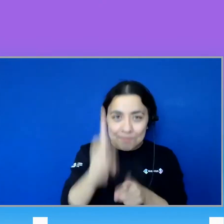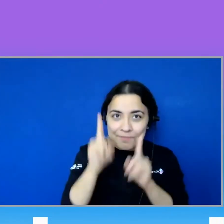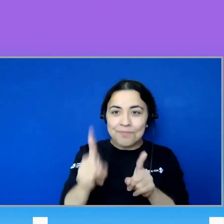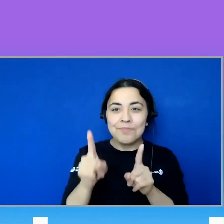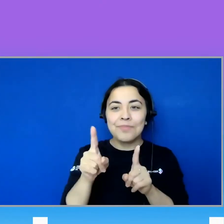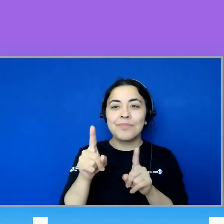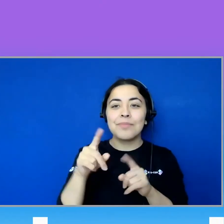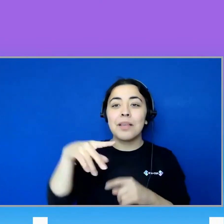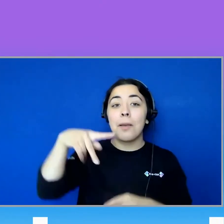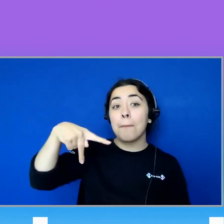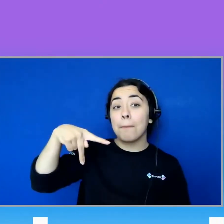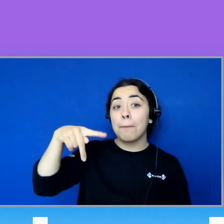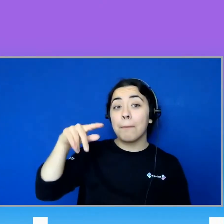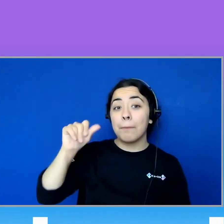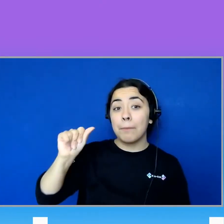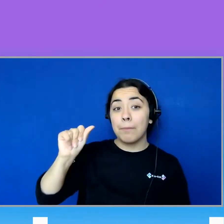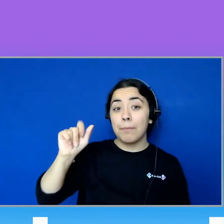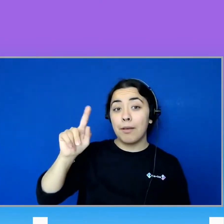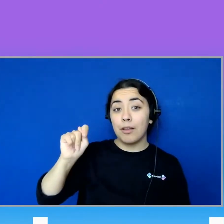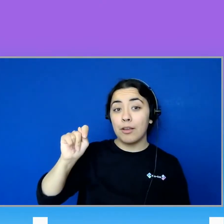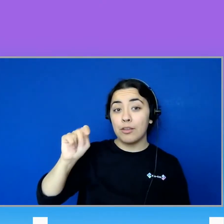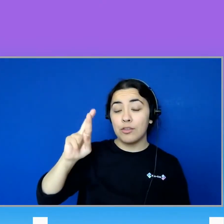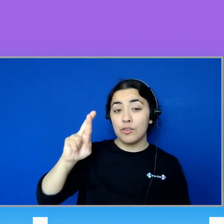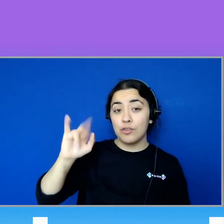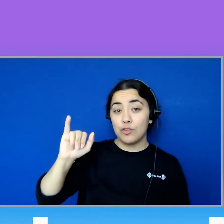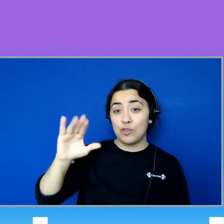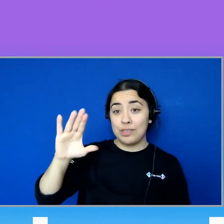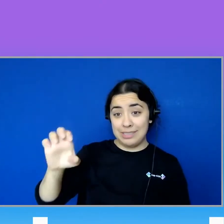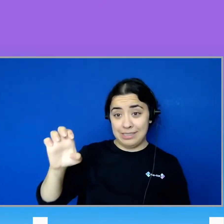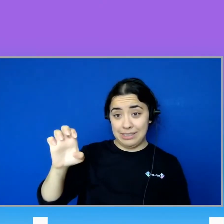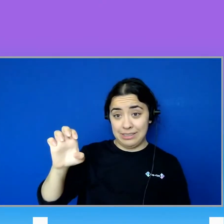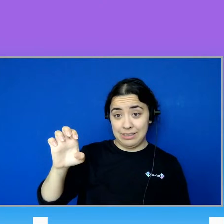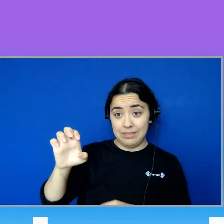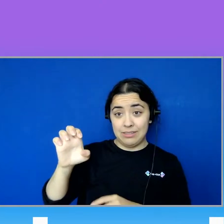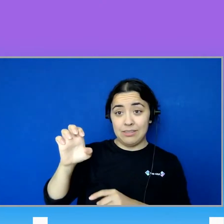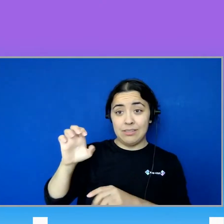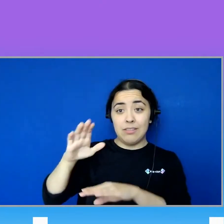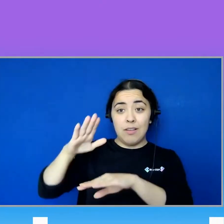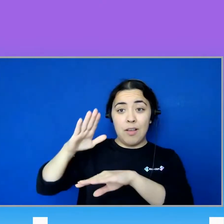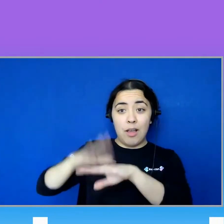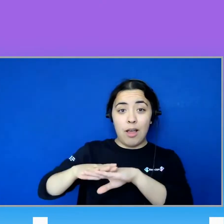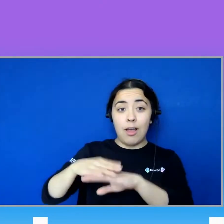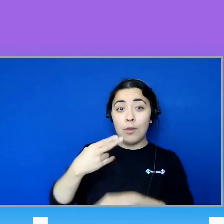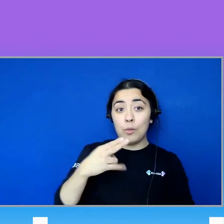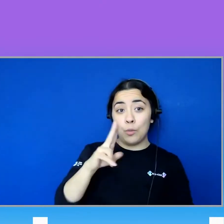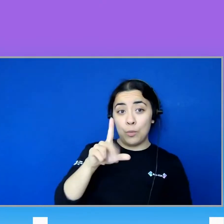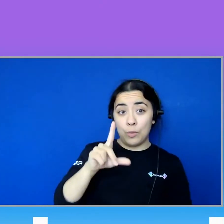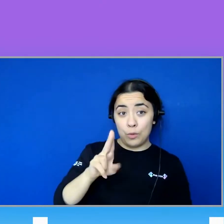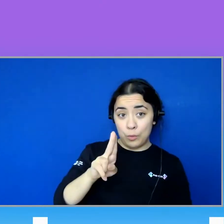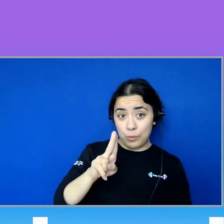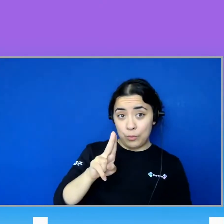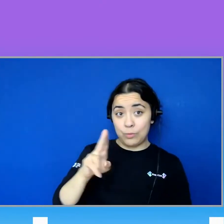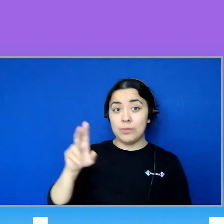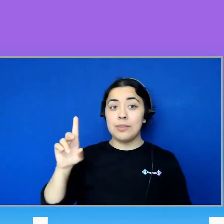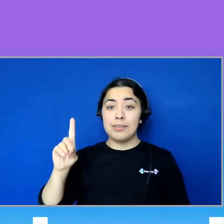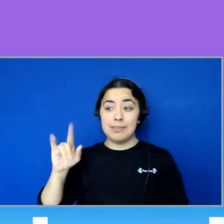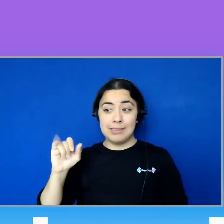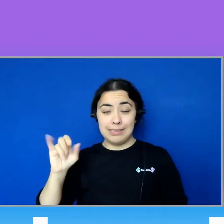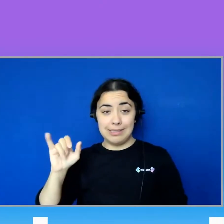Patrice Patrice, which is on Hulu and Disney is about the